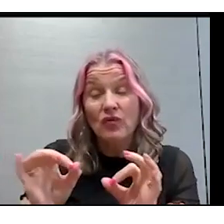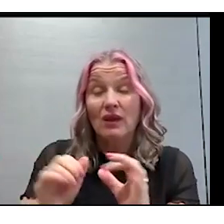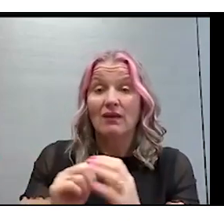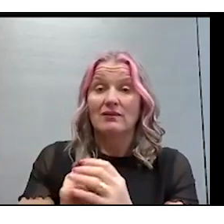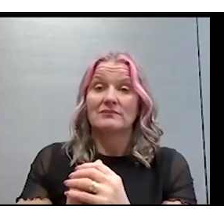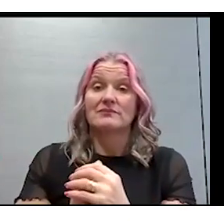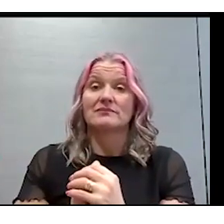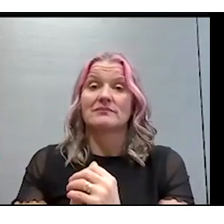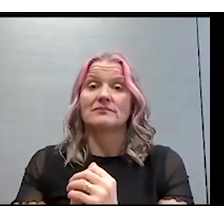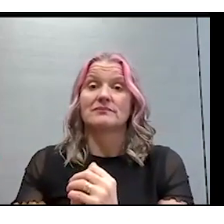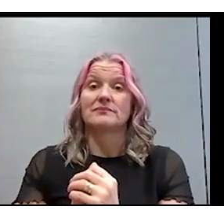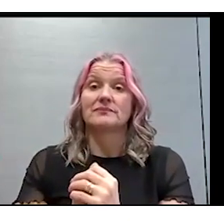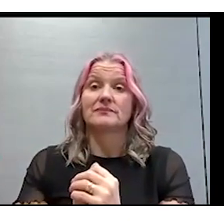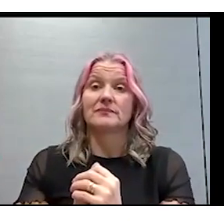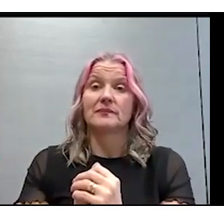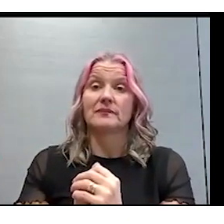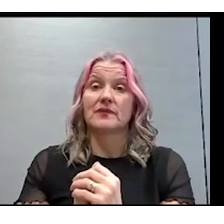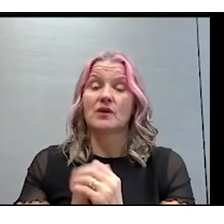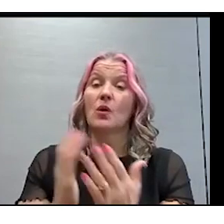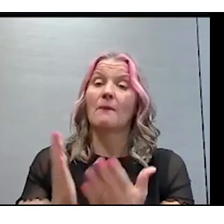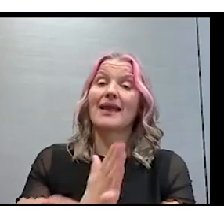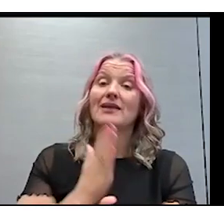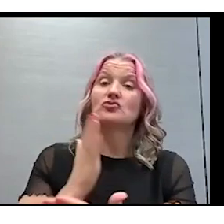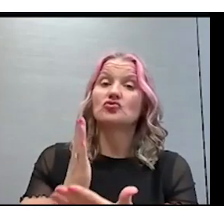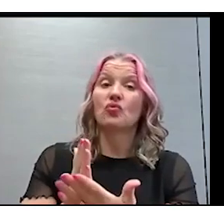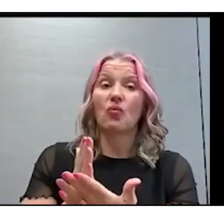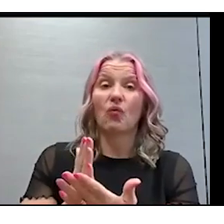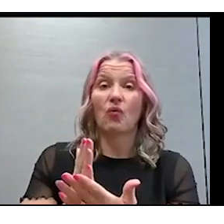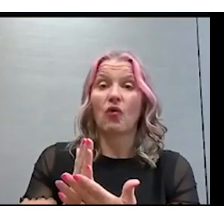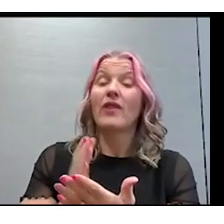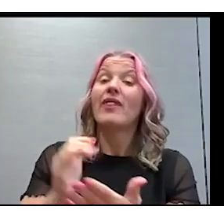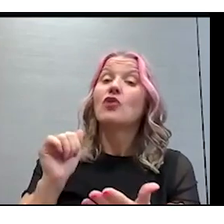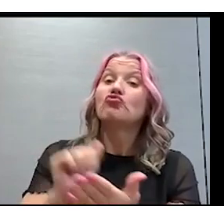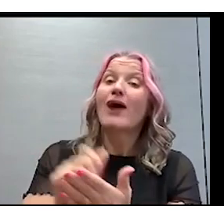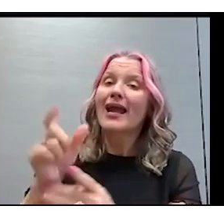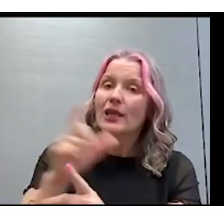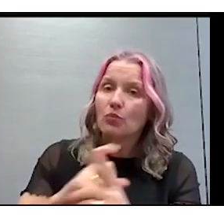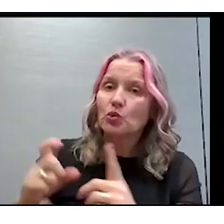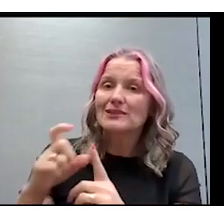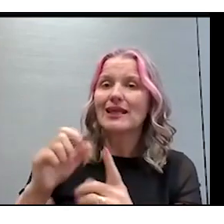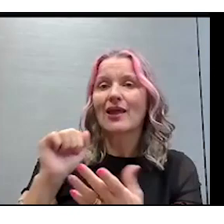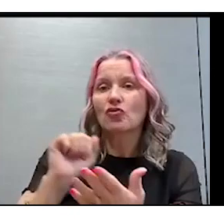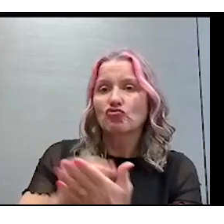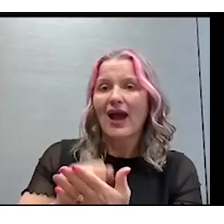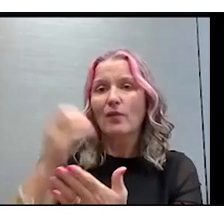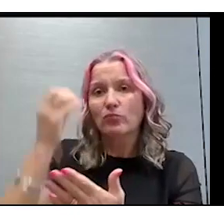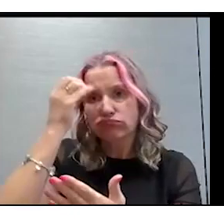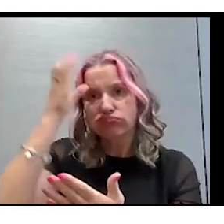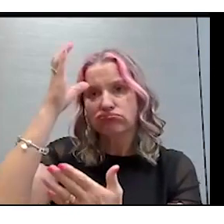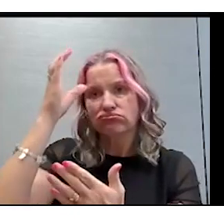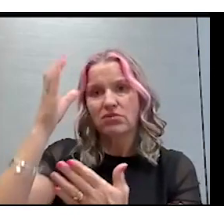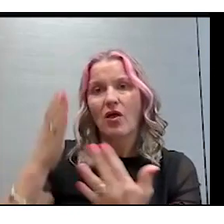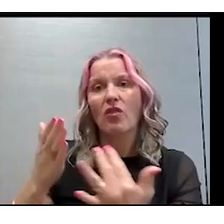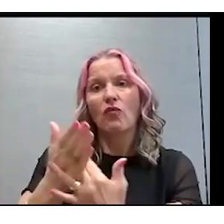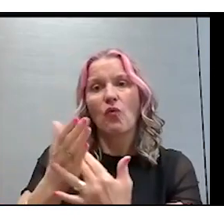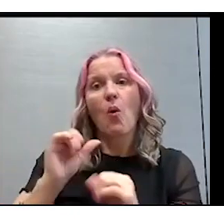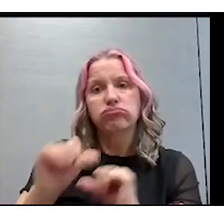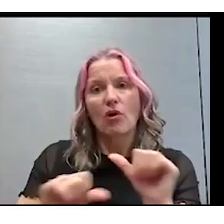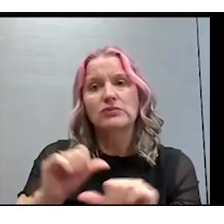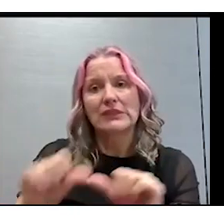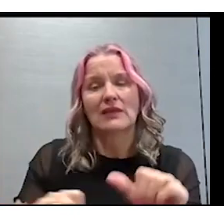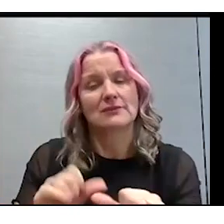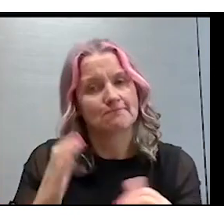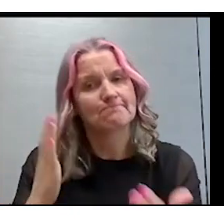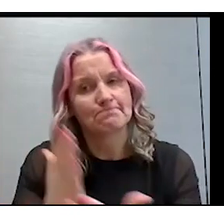So having the right communities, experts in the process is vital.